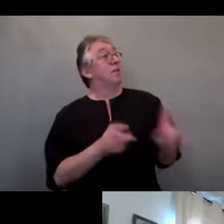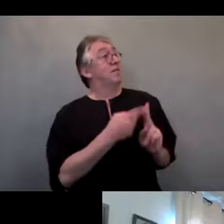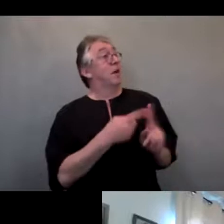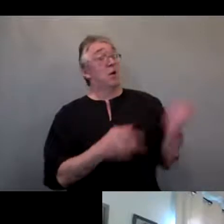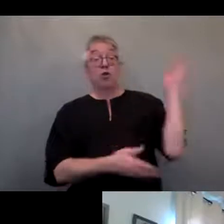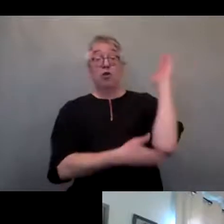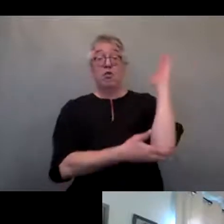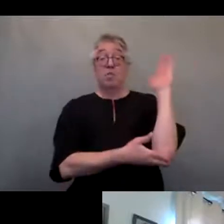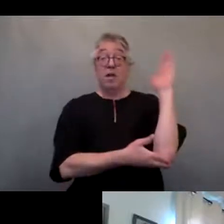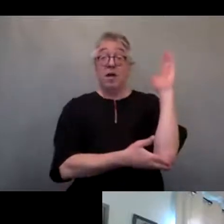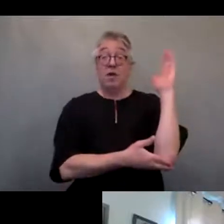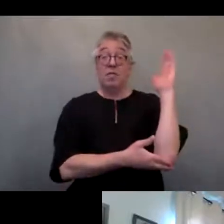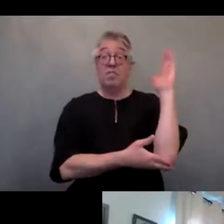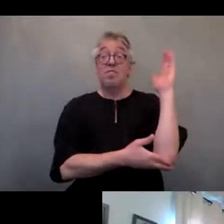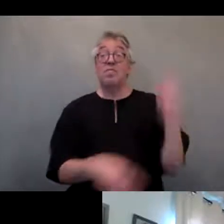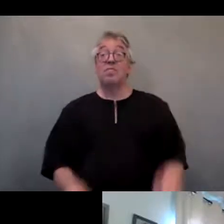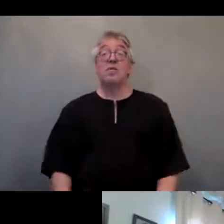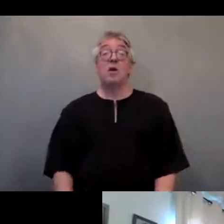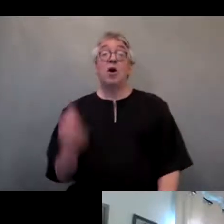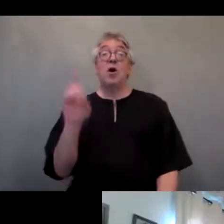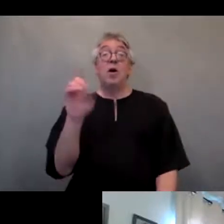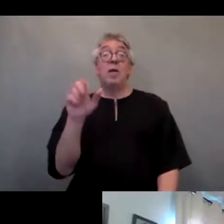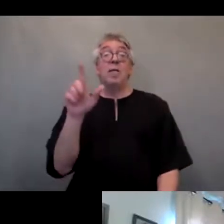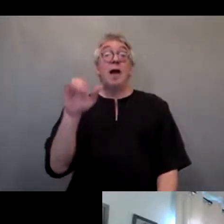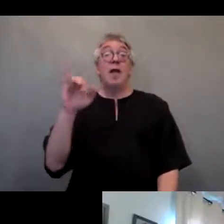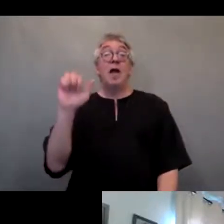, I would like to invite our second